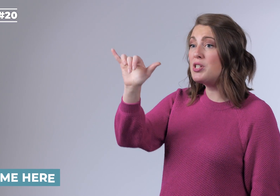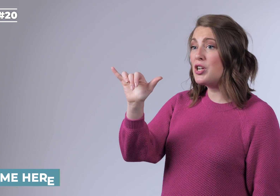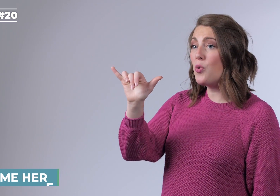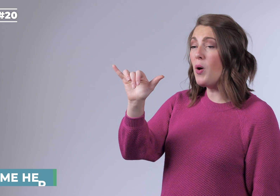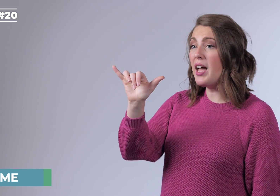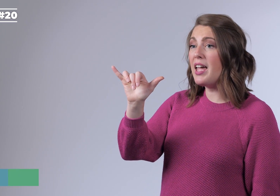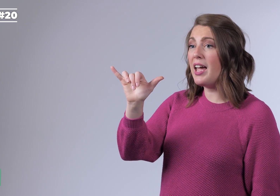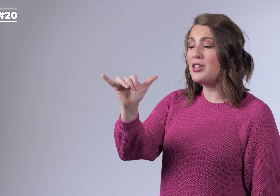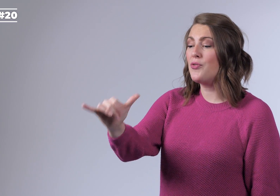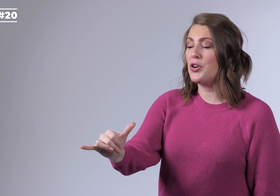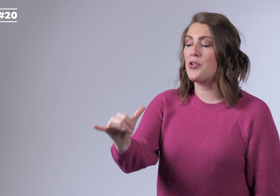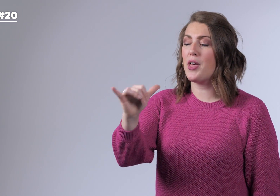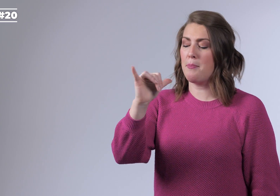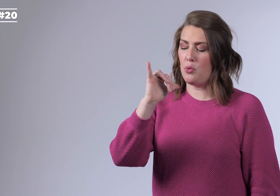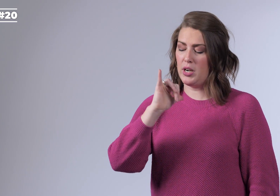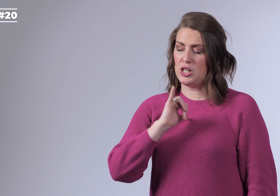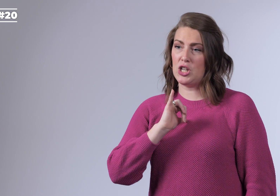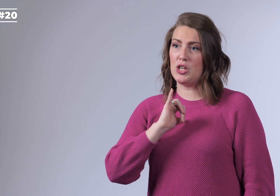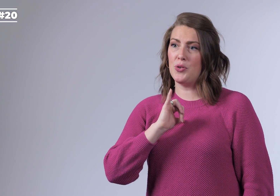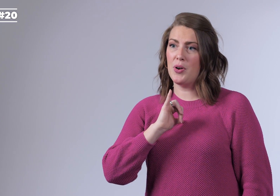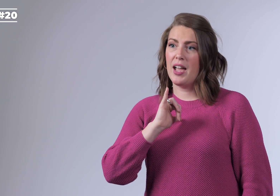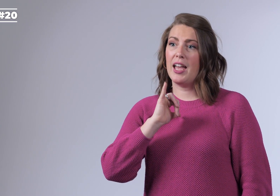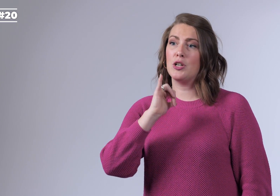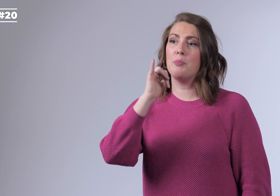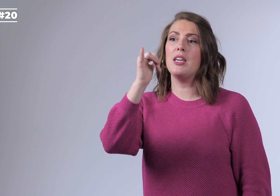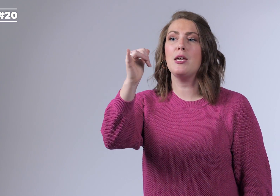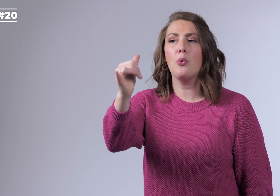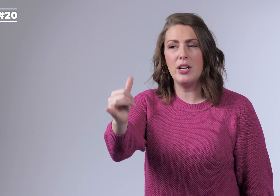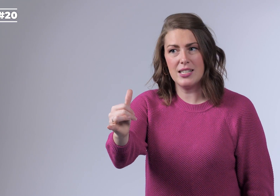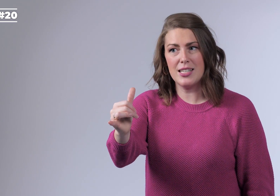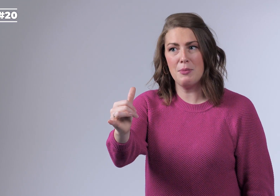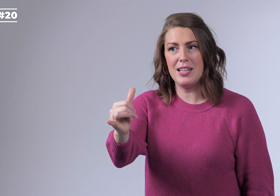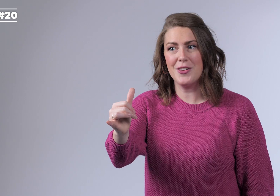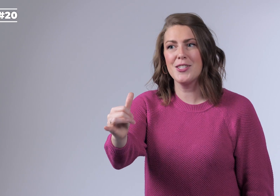using your 'Y' hand for your thumb pointing to you and your pinky pointing to somebody else